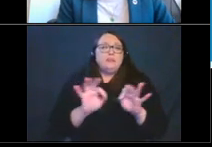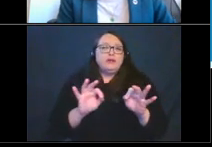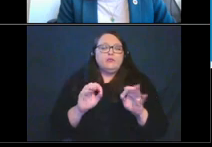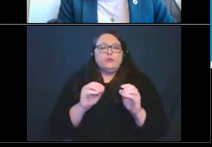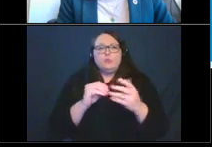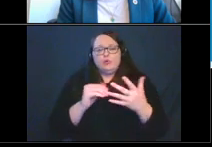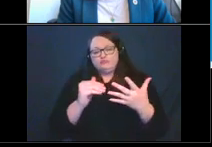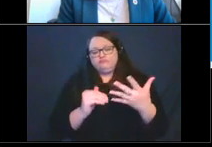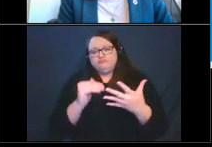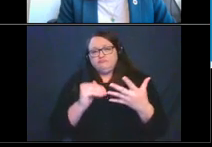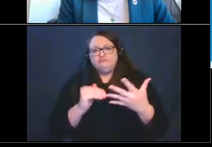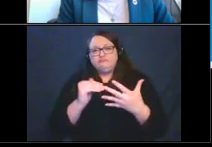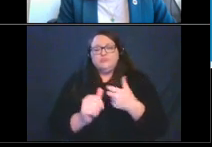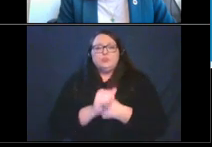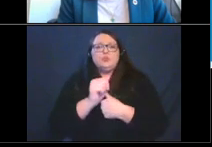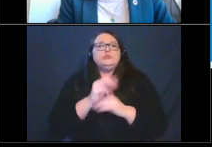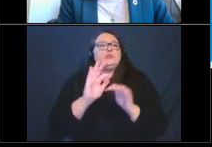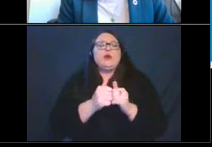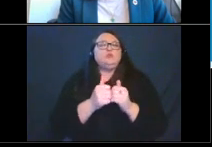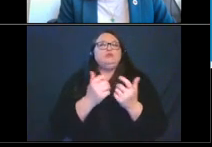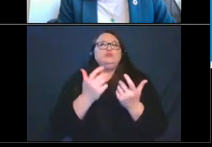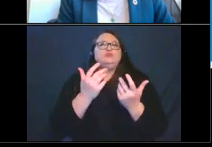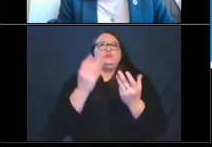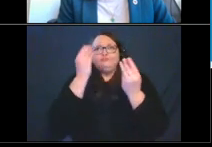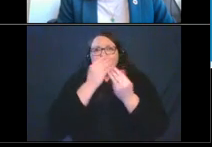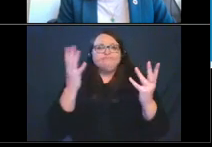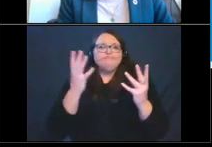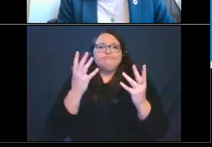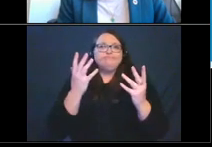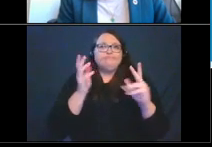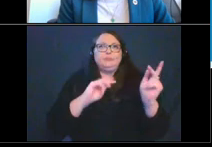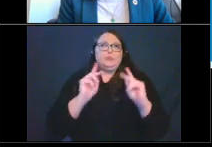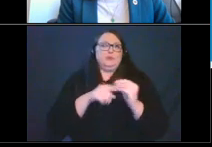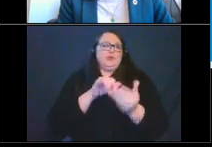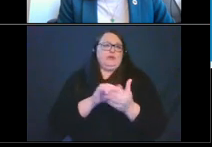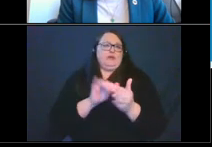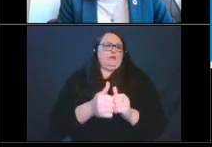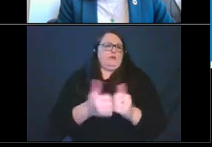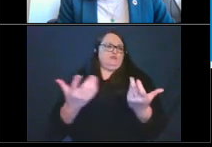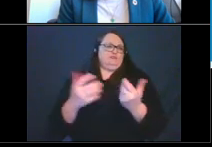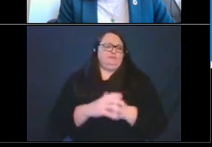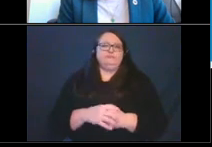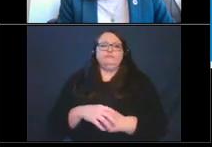and how you, how you would kind of message that? Yeah, I mean, that's a great question. I'll